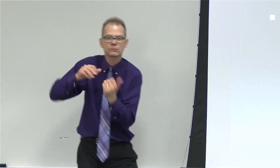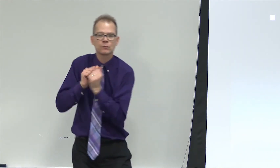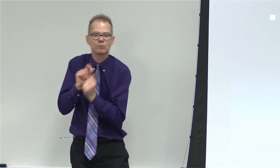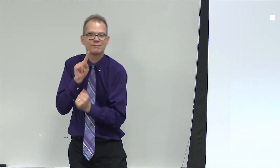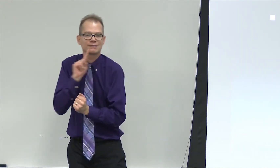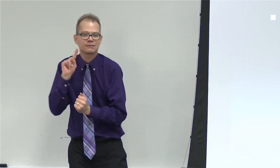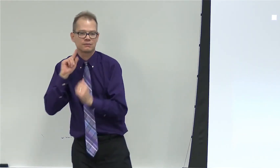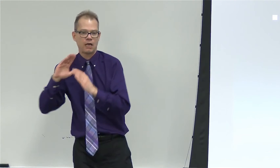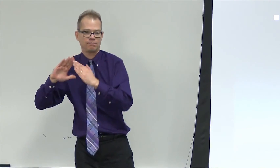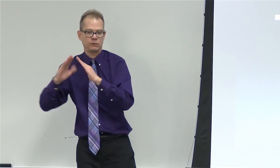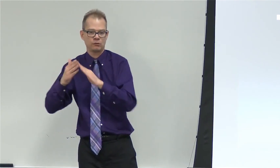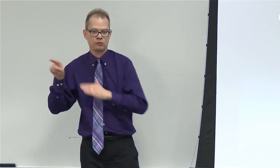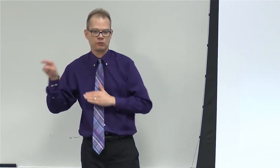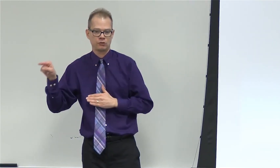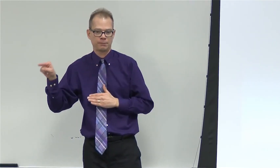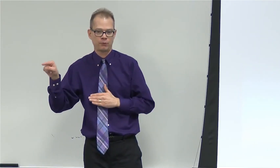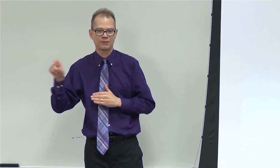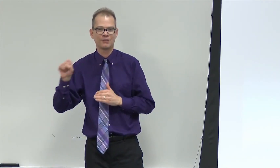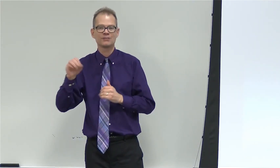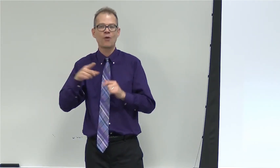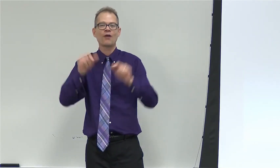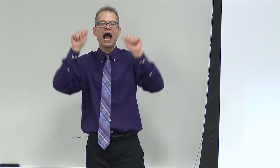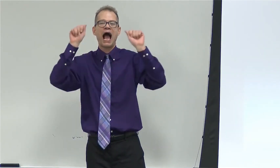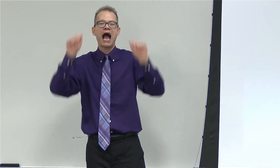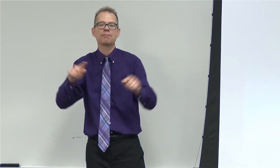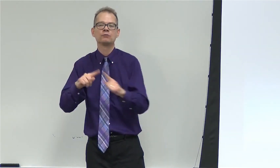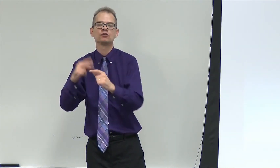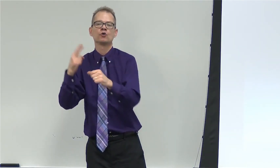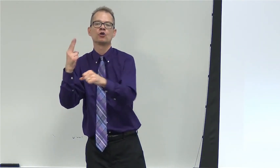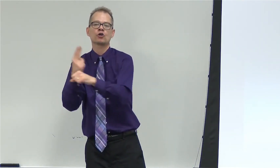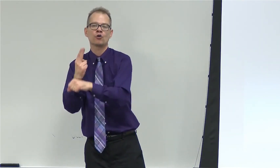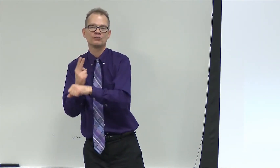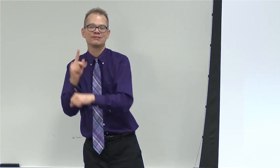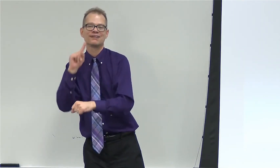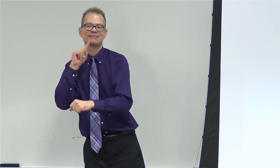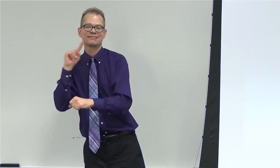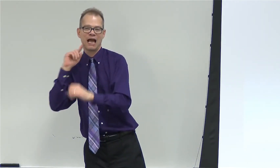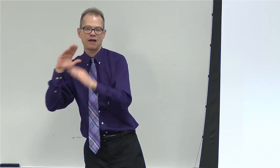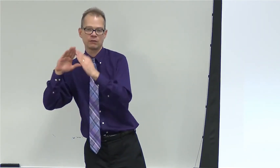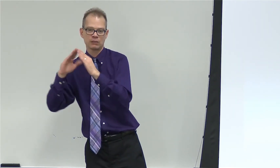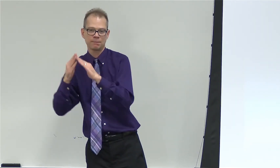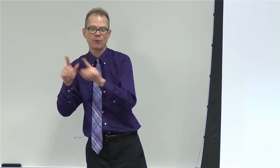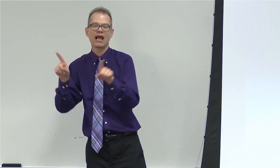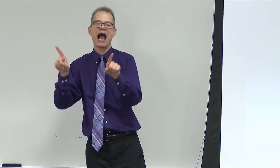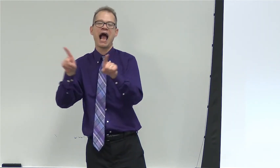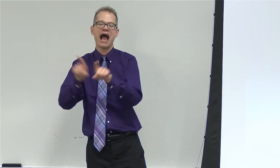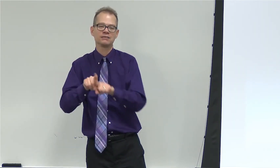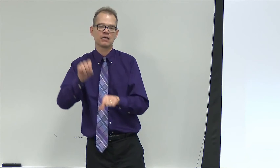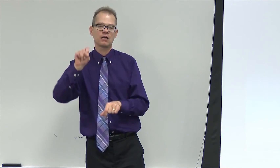with the deaf community more, and they're able to use the deaf community